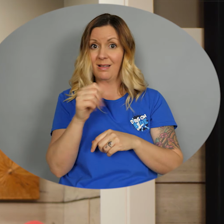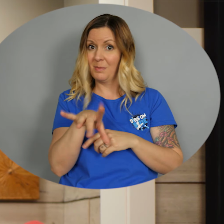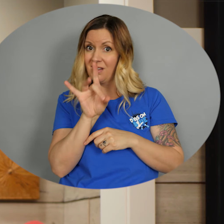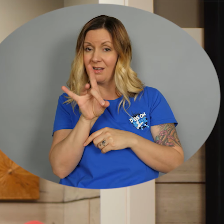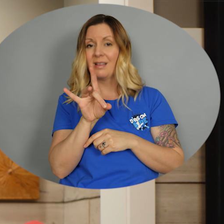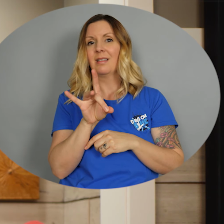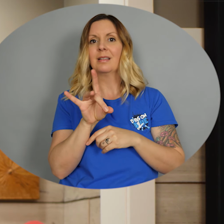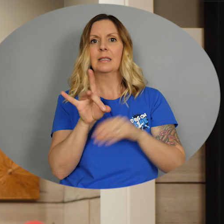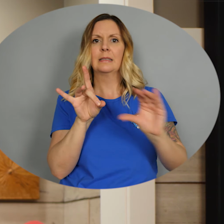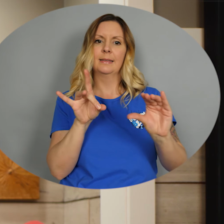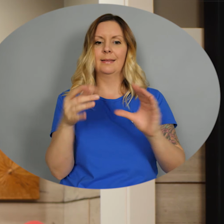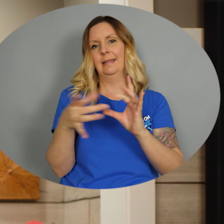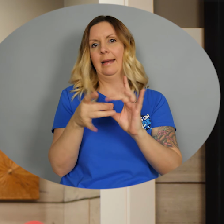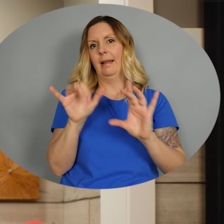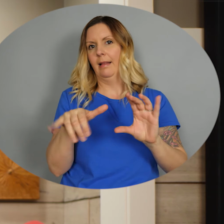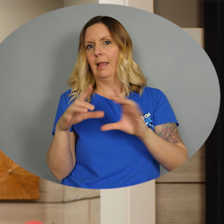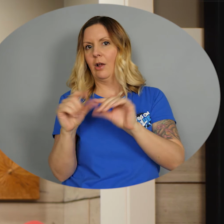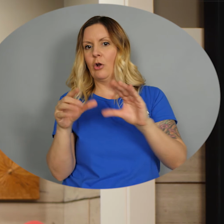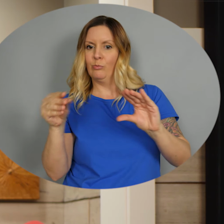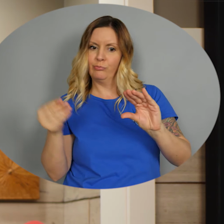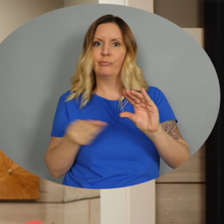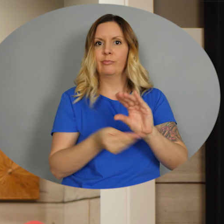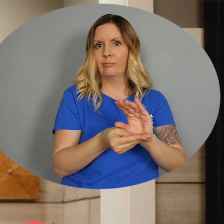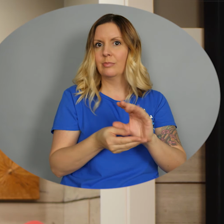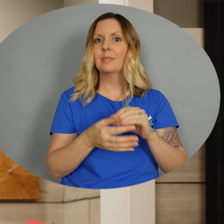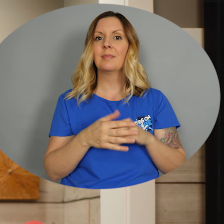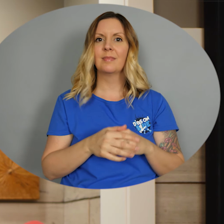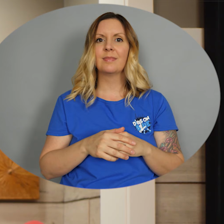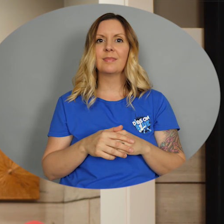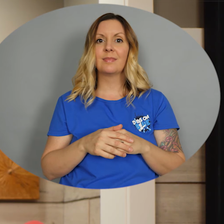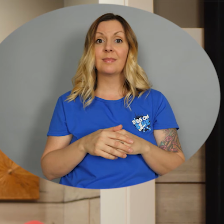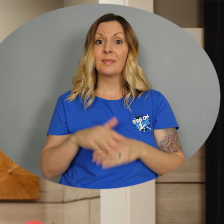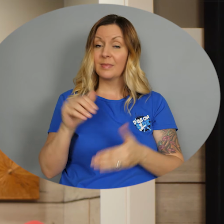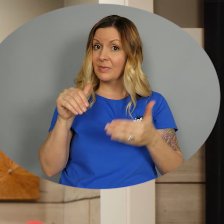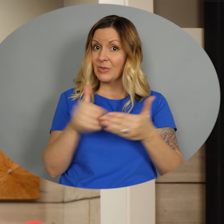challenges on the table are put back under their related decks, and then a new round